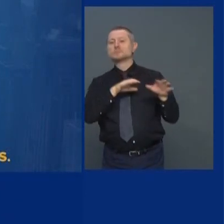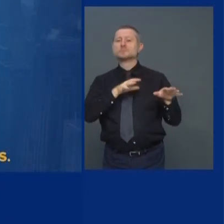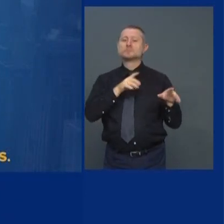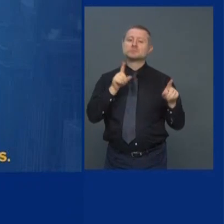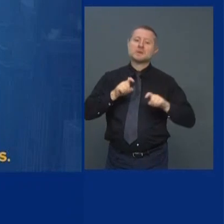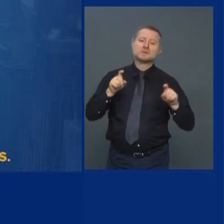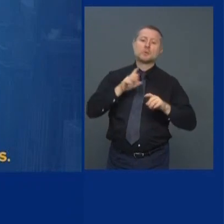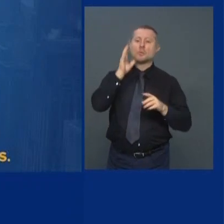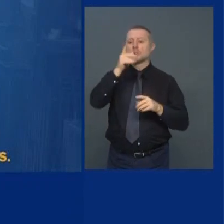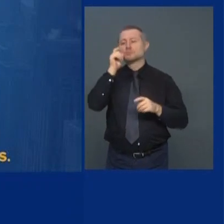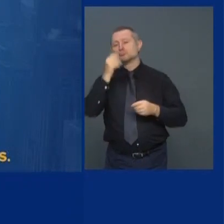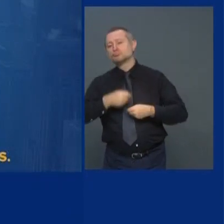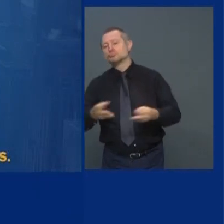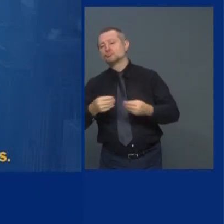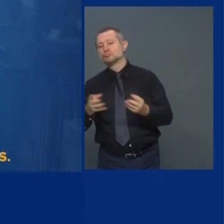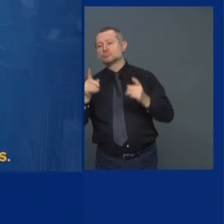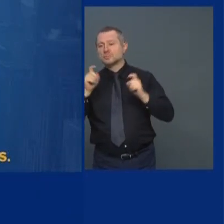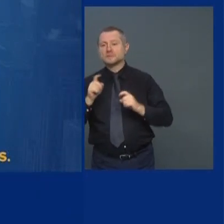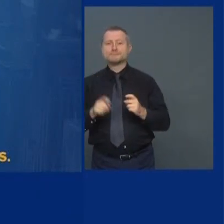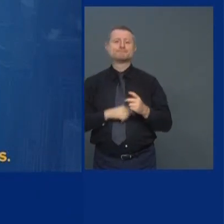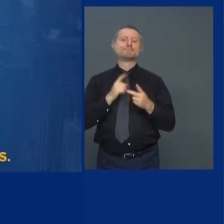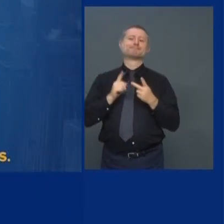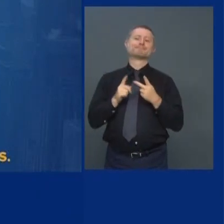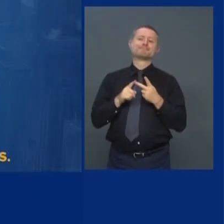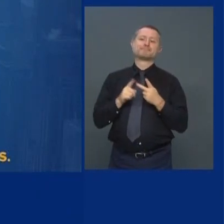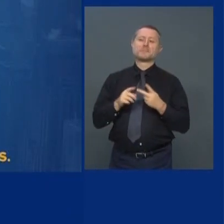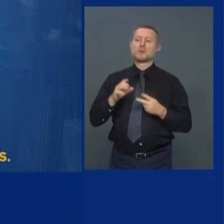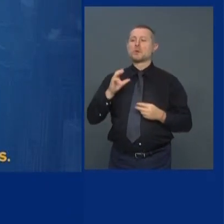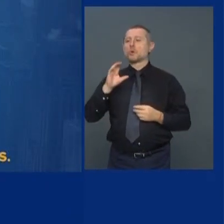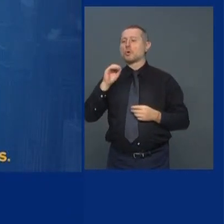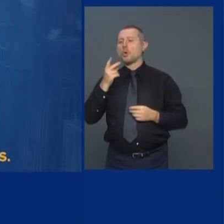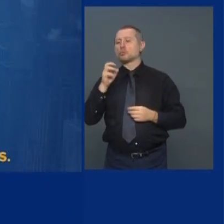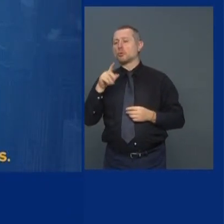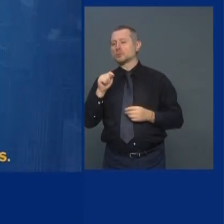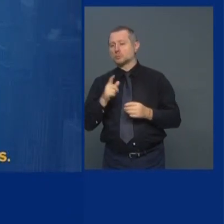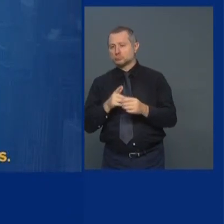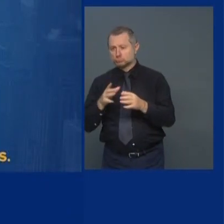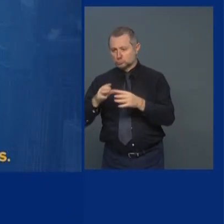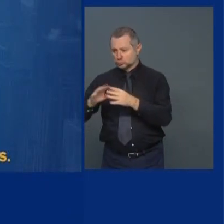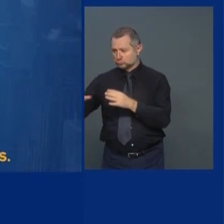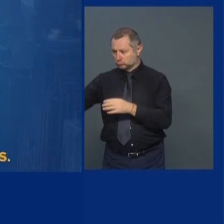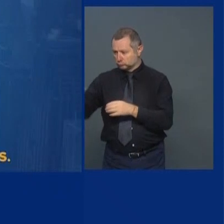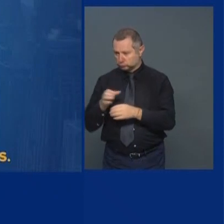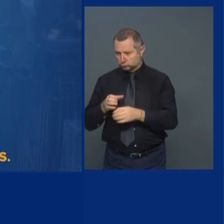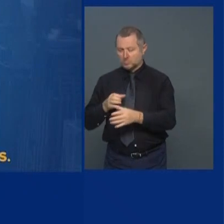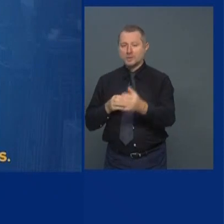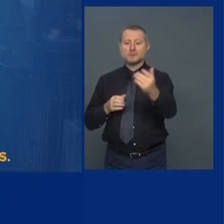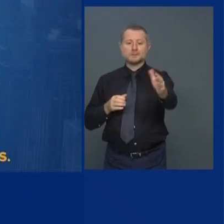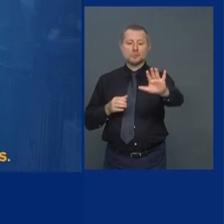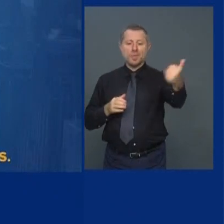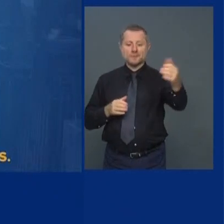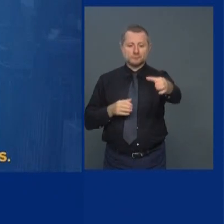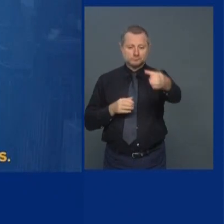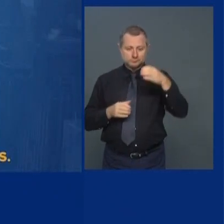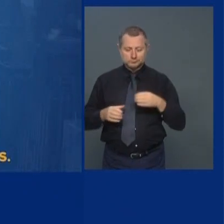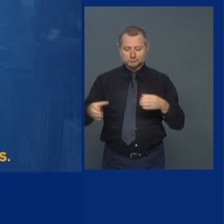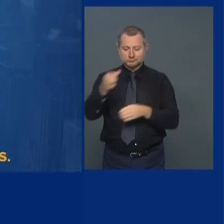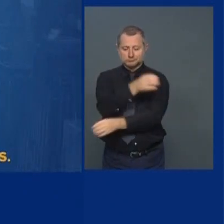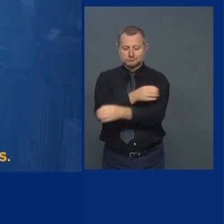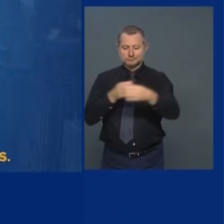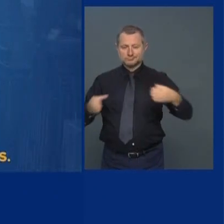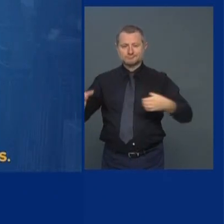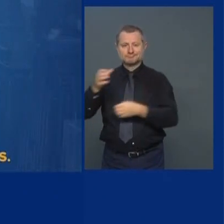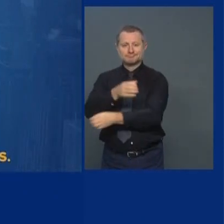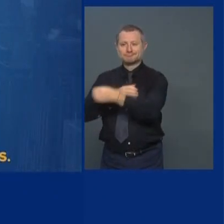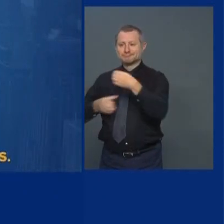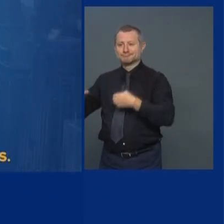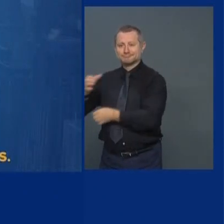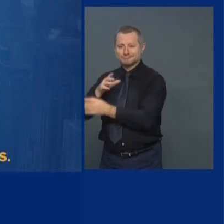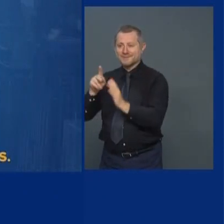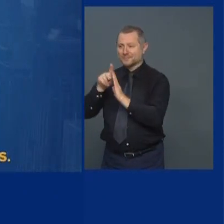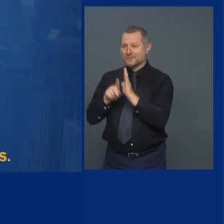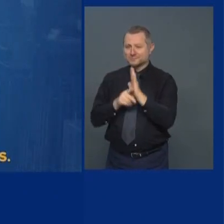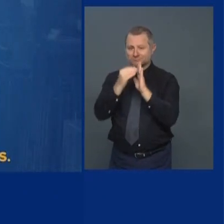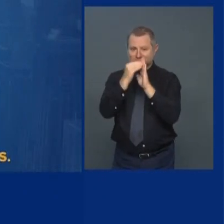THEY SAY WE'LL DO X NUMBER OF